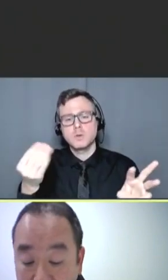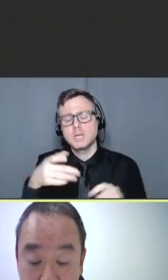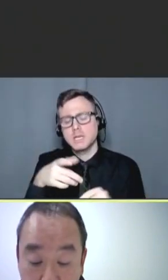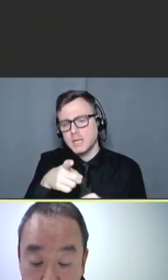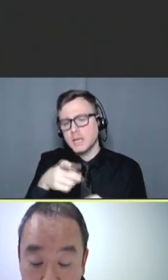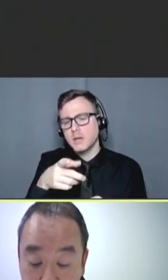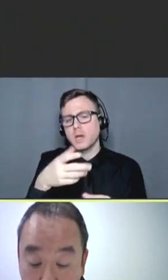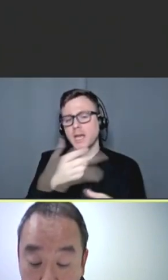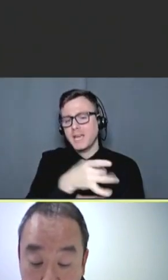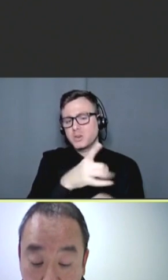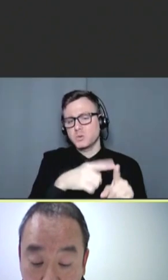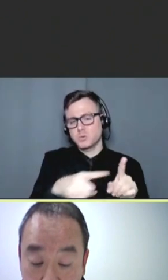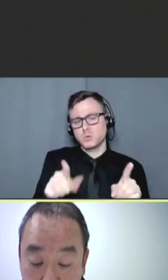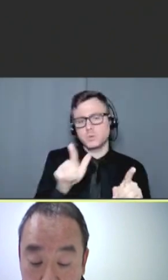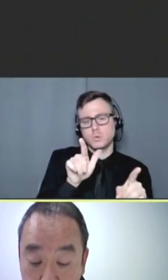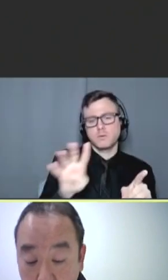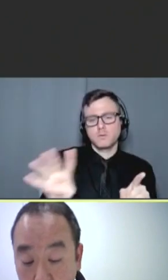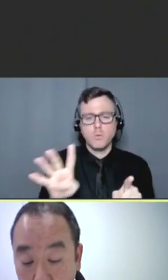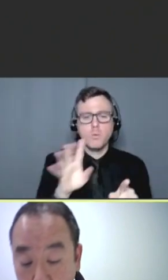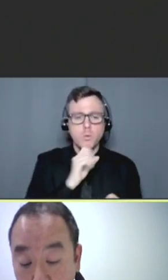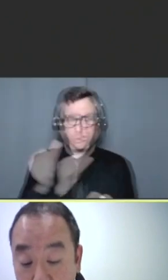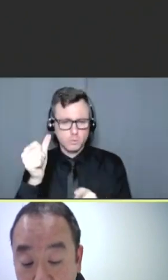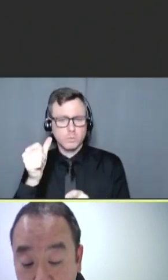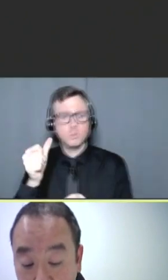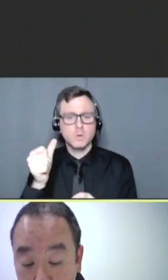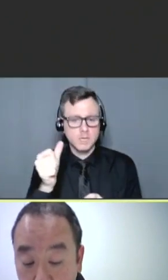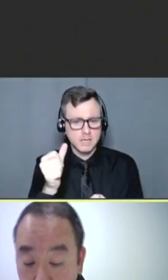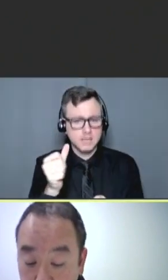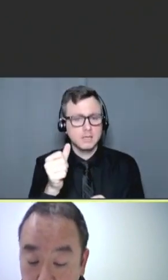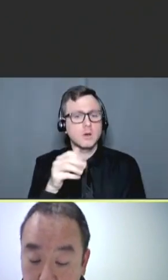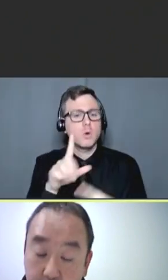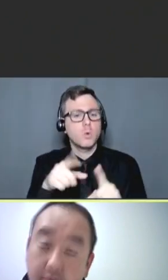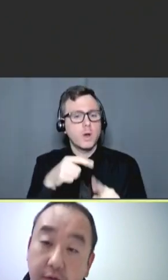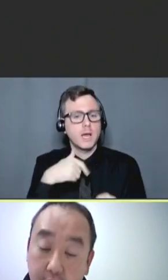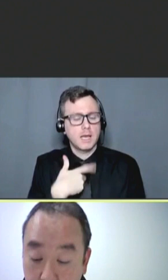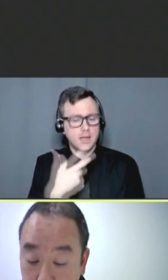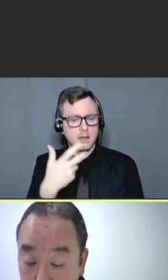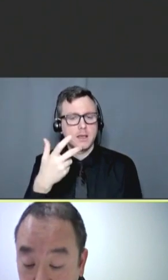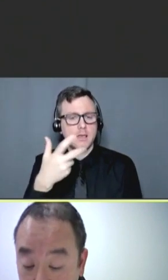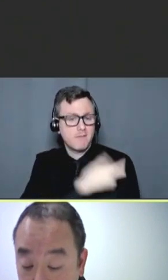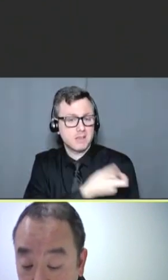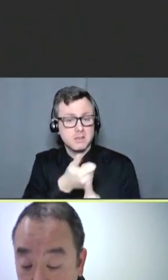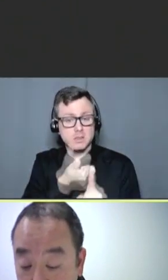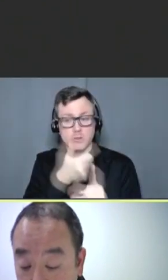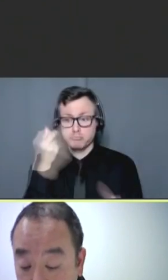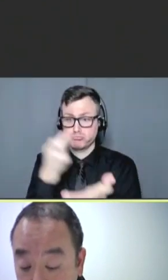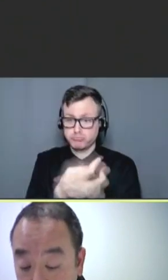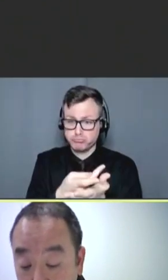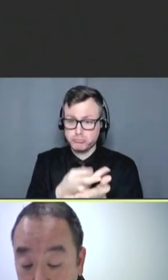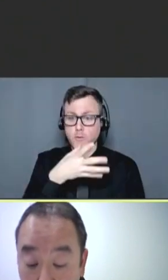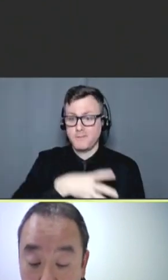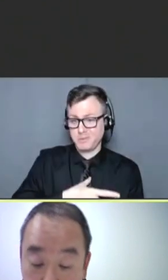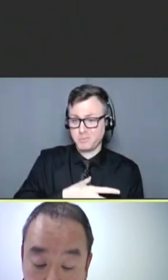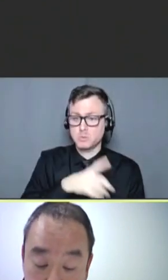18 to 24 years of age, when a vaccine was first approved for females in 2006, and they were 14